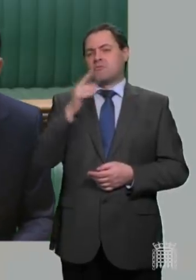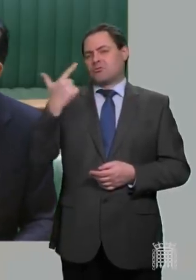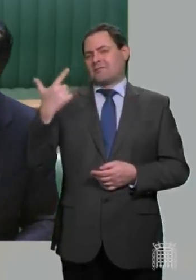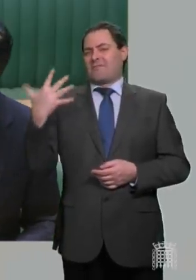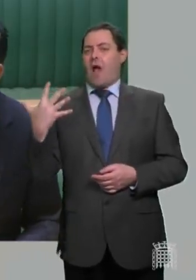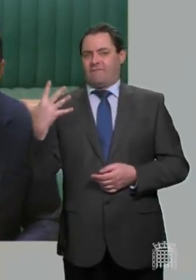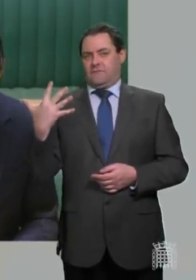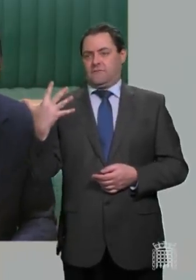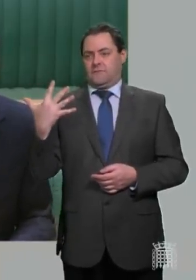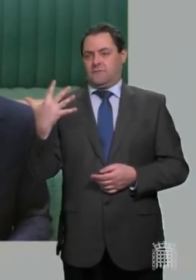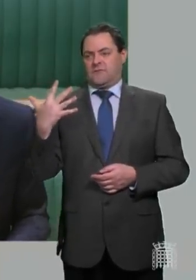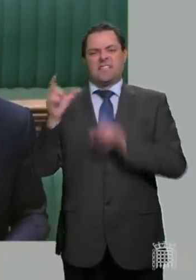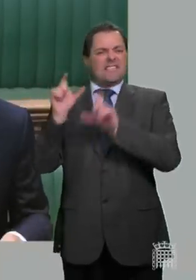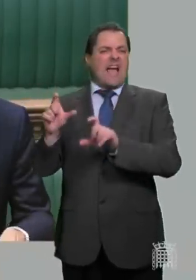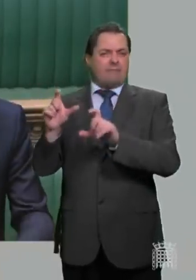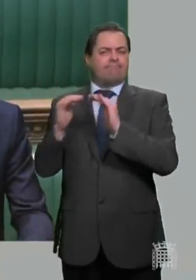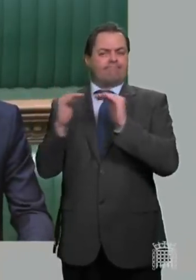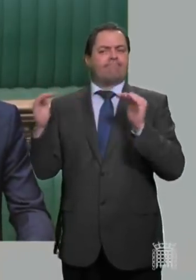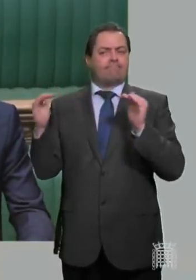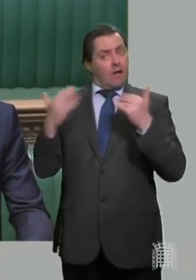but we will then keep it at this more generous level